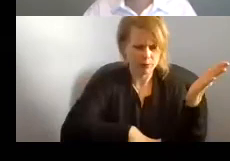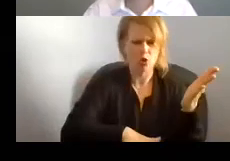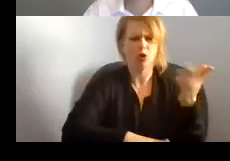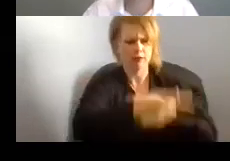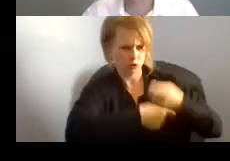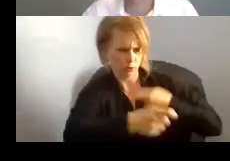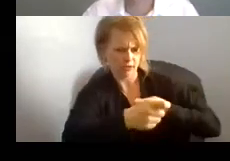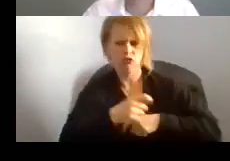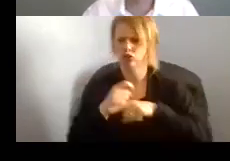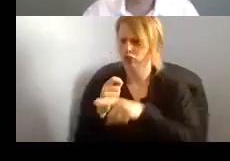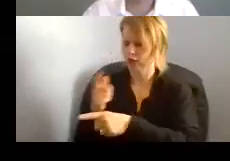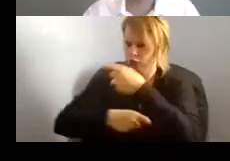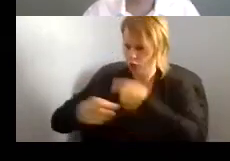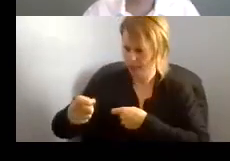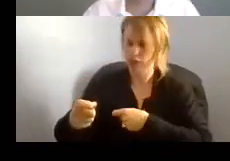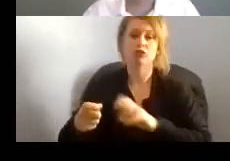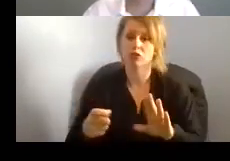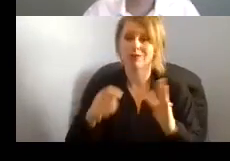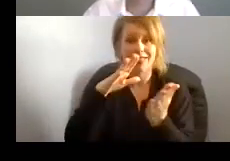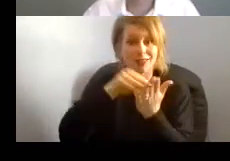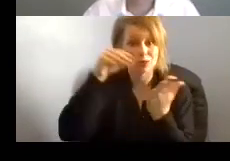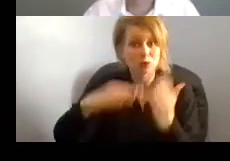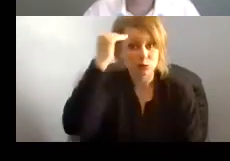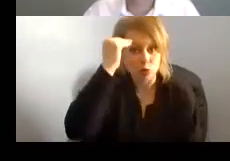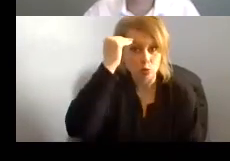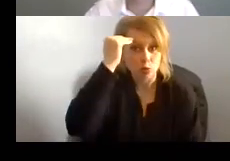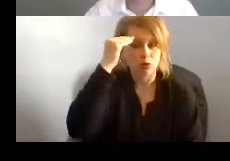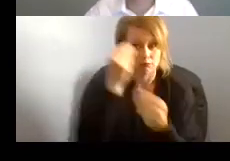newspaper actually interviewed me about this and asked, how long should